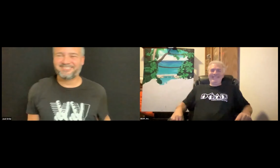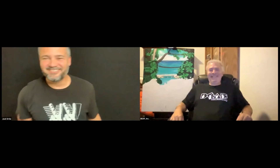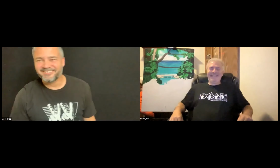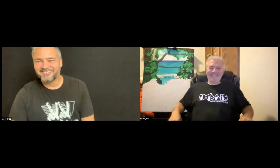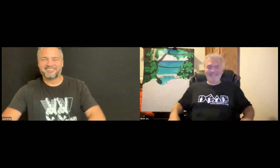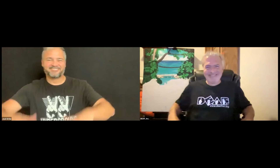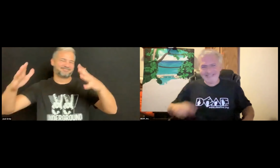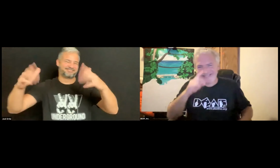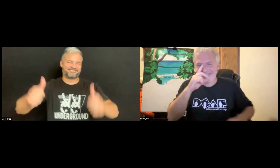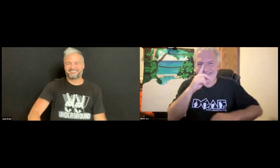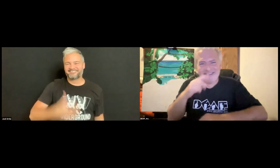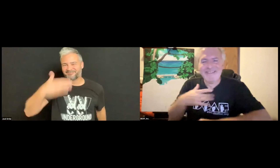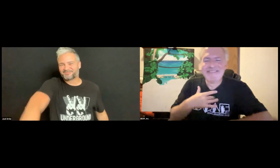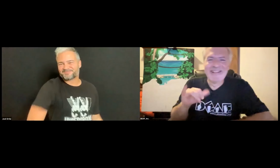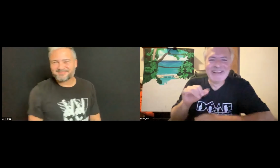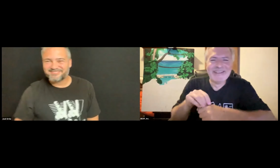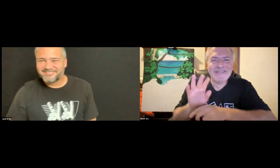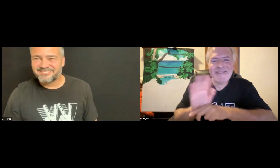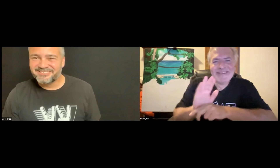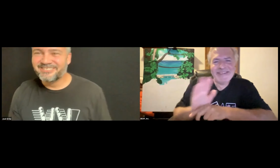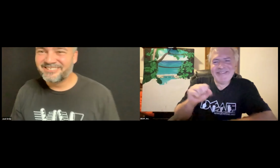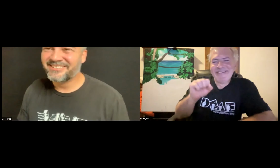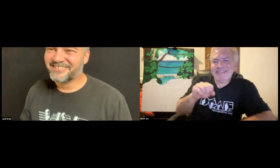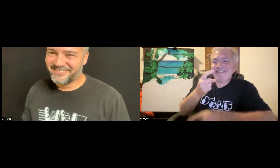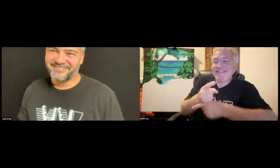Yes, that's it! Uh-huh. Thank you.